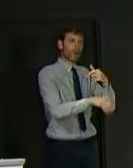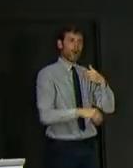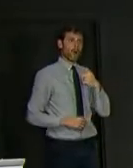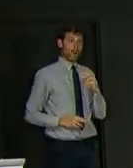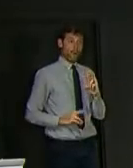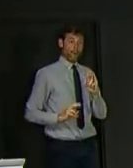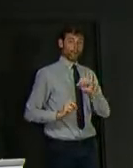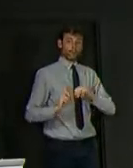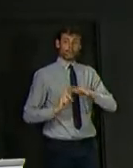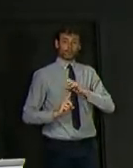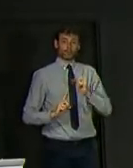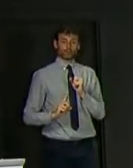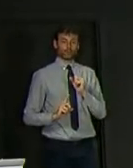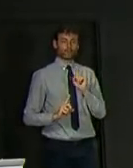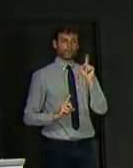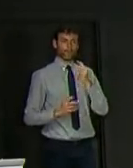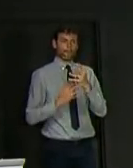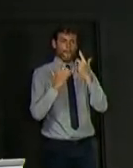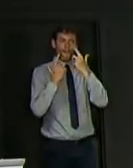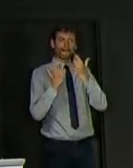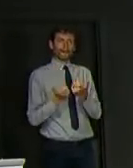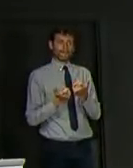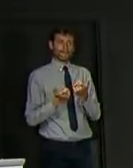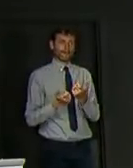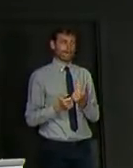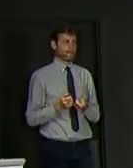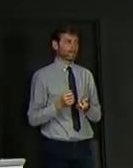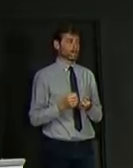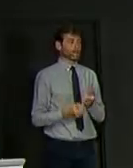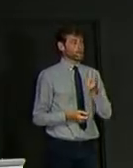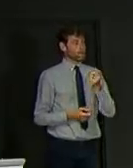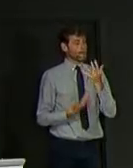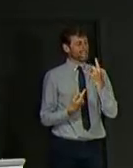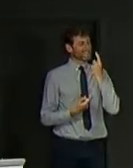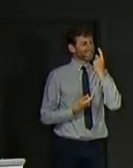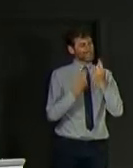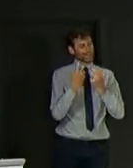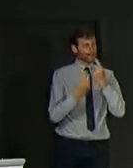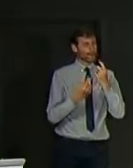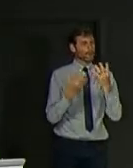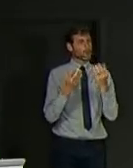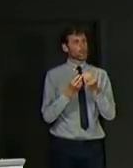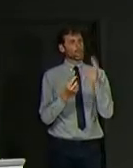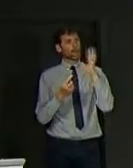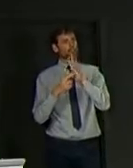But have you ahead of the opening had a discussion with the Chief Constable to see if we're going